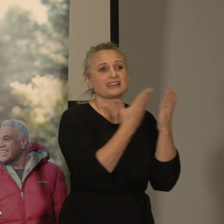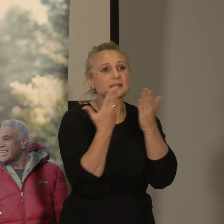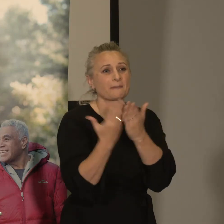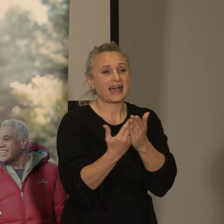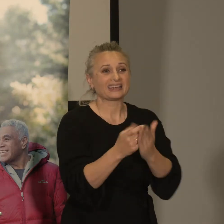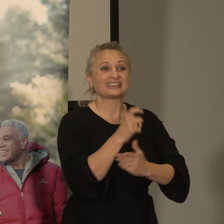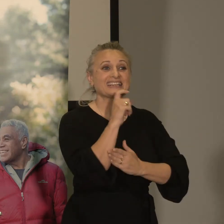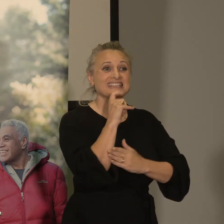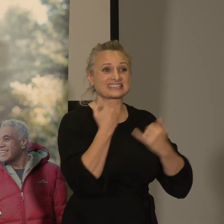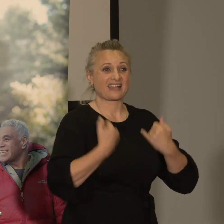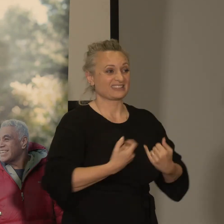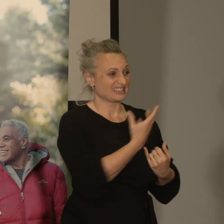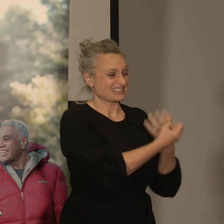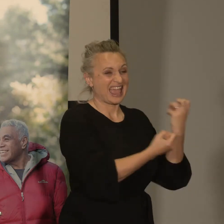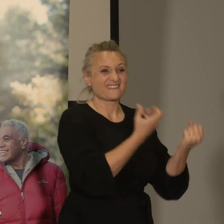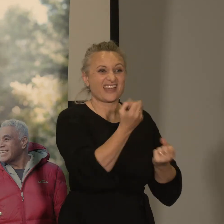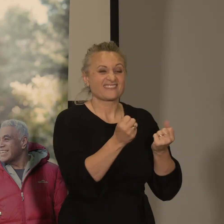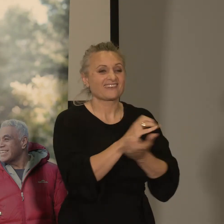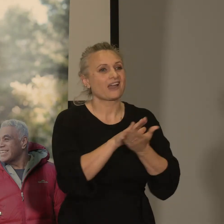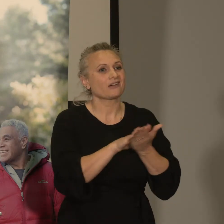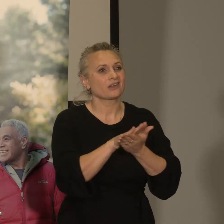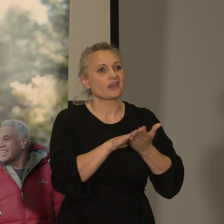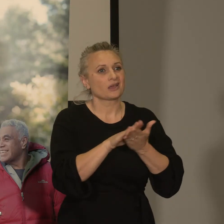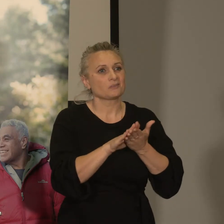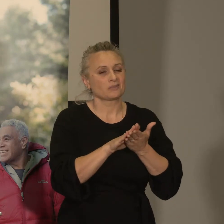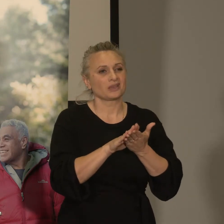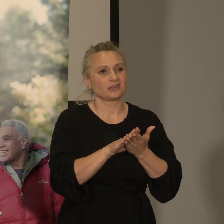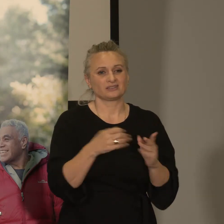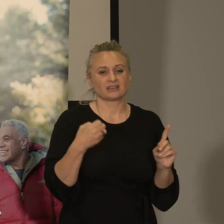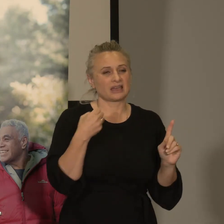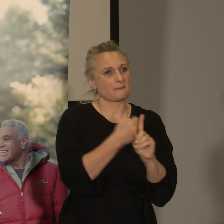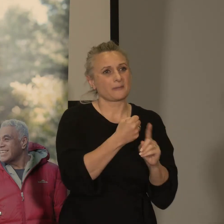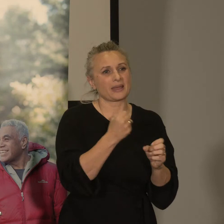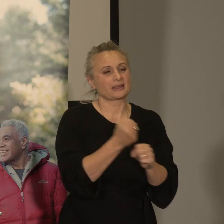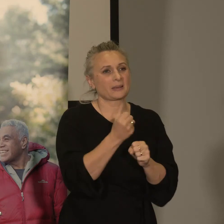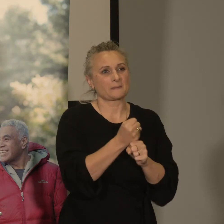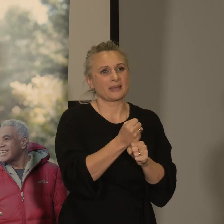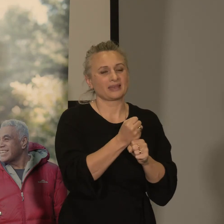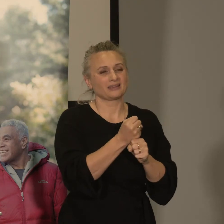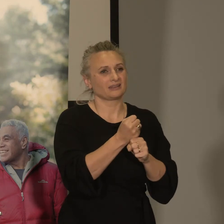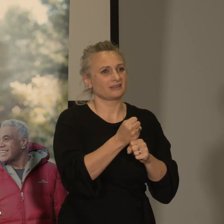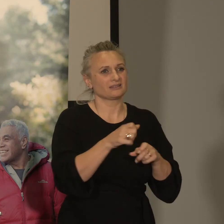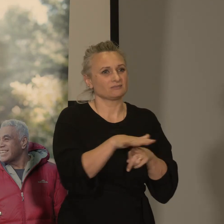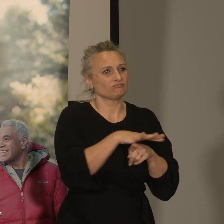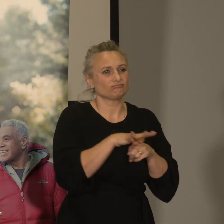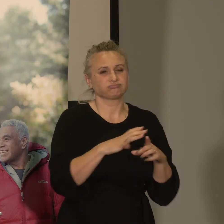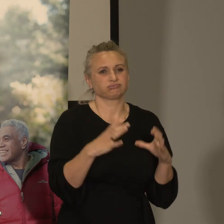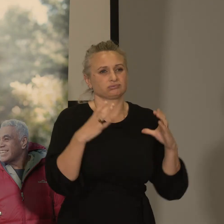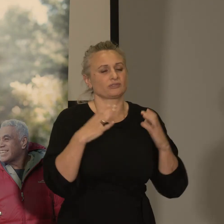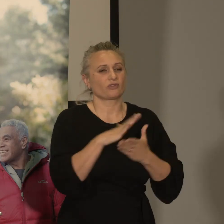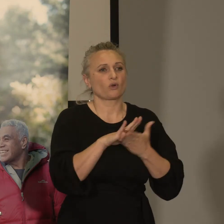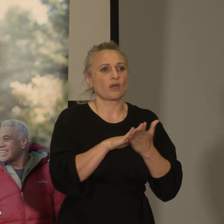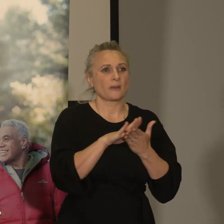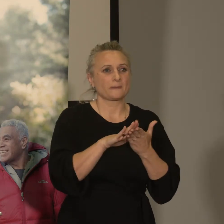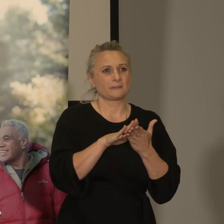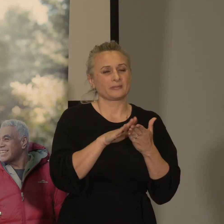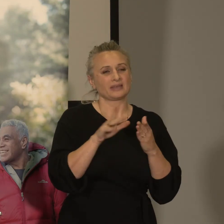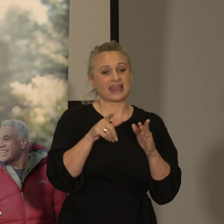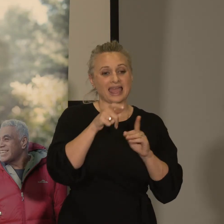across our health system are